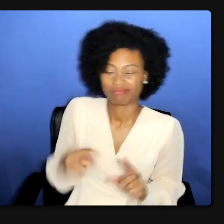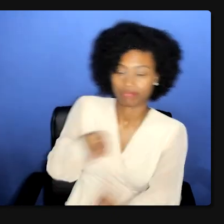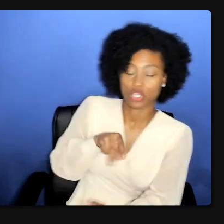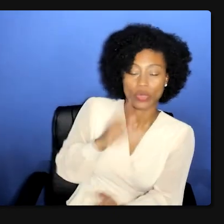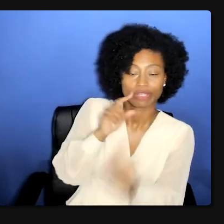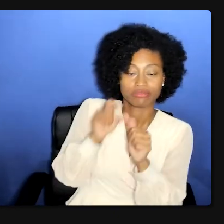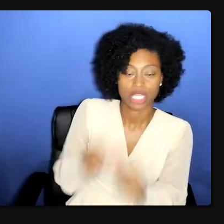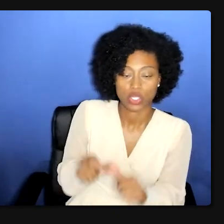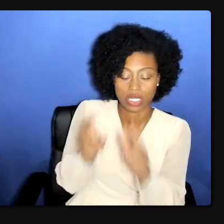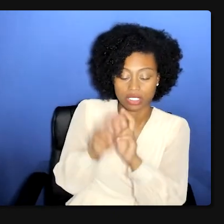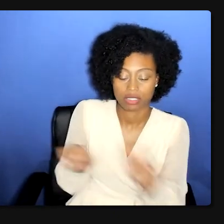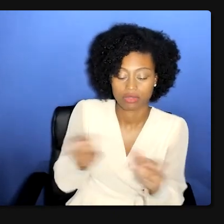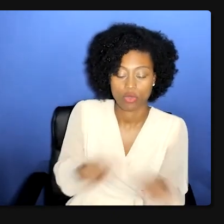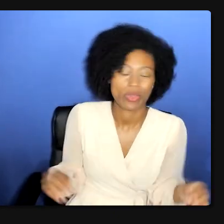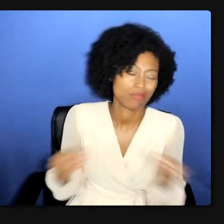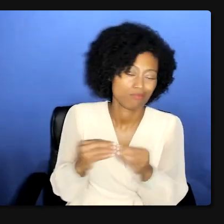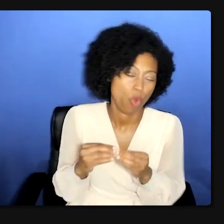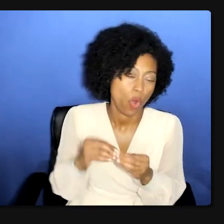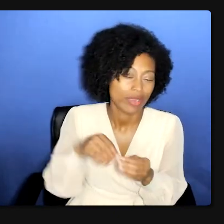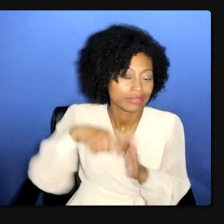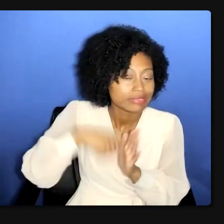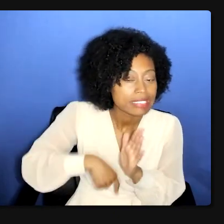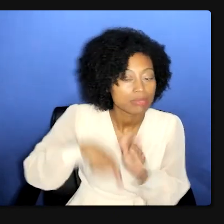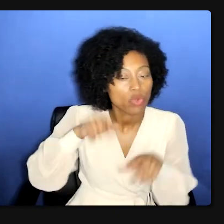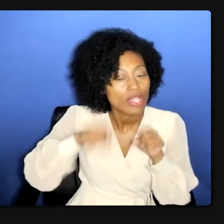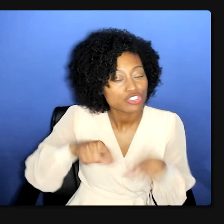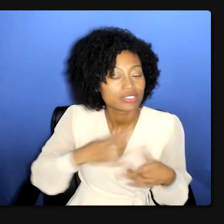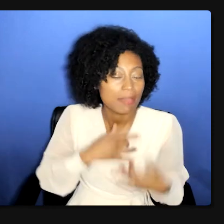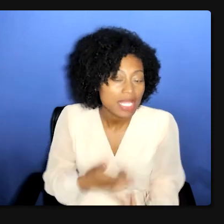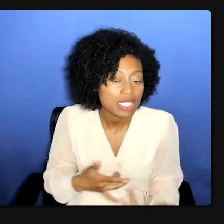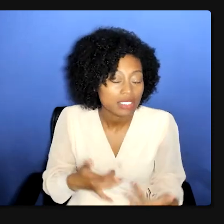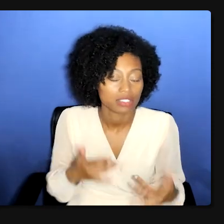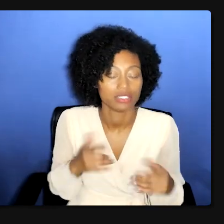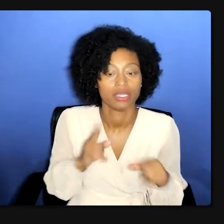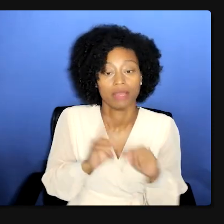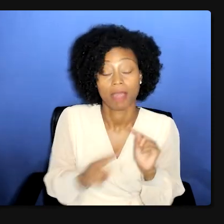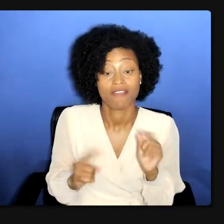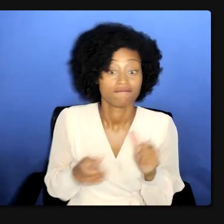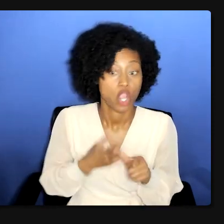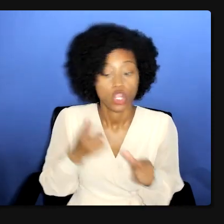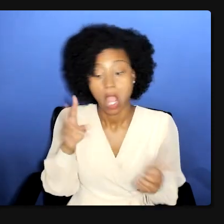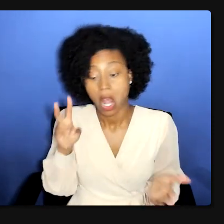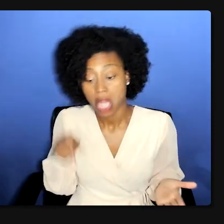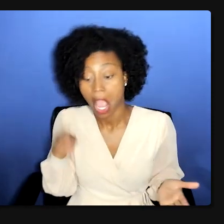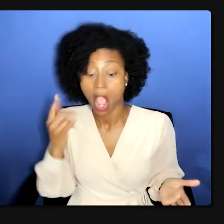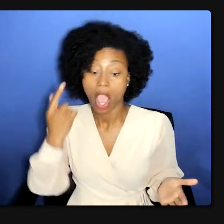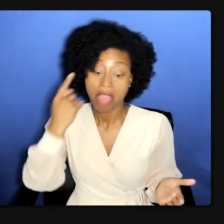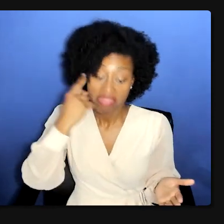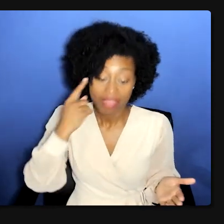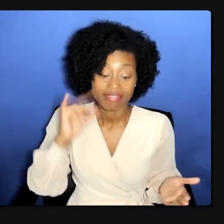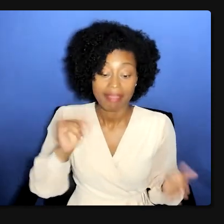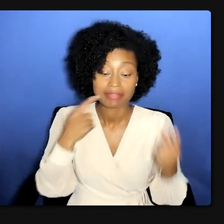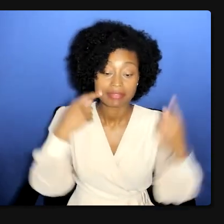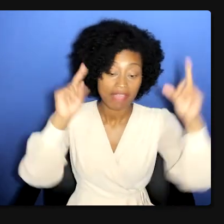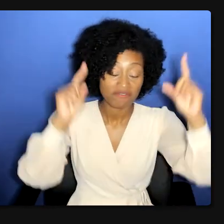we try to continue that analysis with deeper order questions. So at a first glance, you'd say this was a successful experiment.